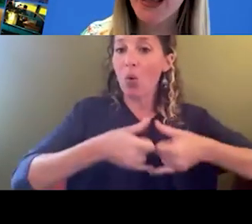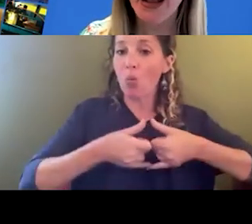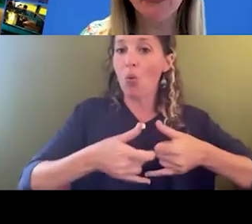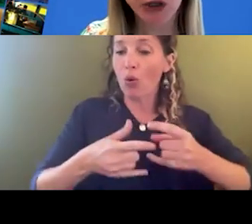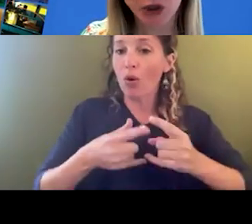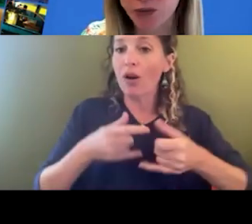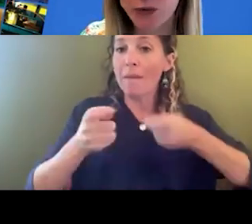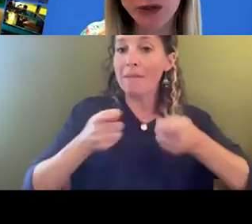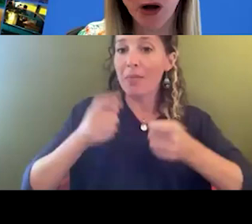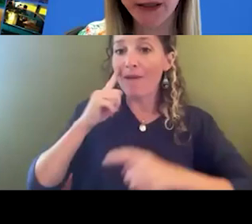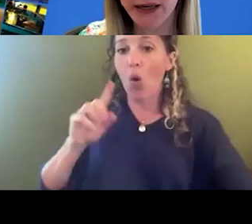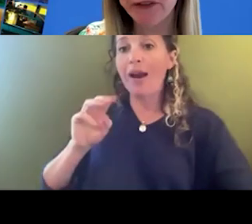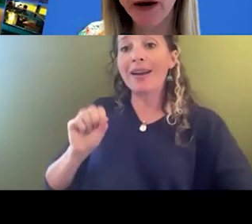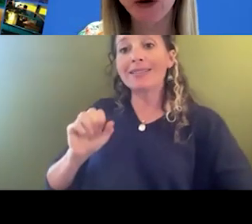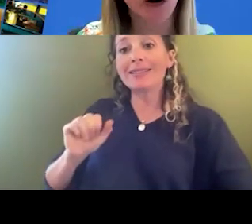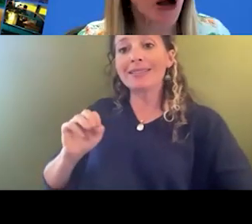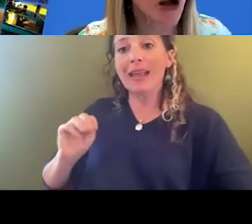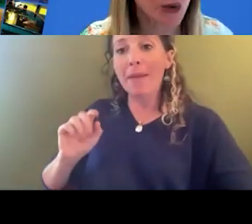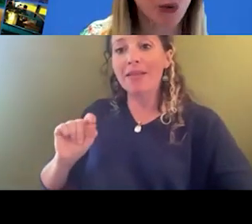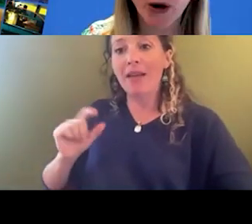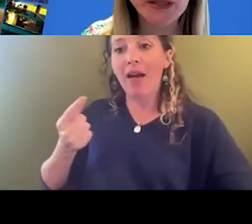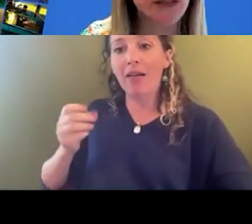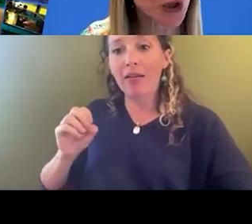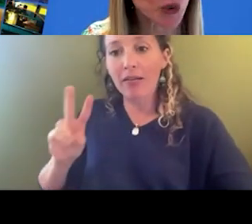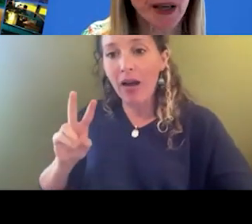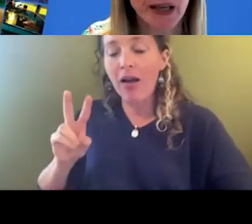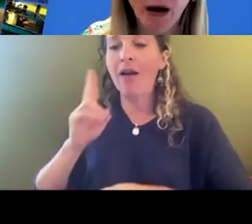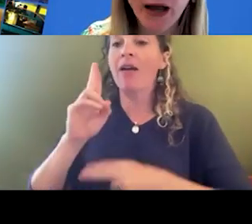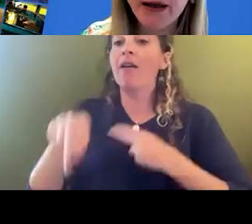and the universal identifier requirements, the UEI.